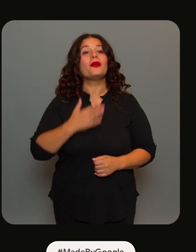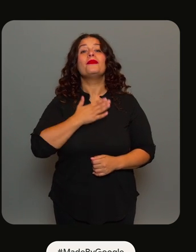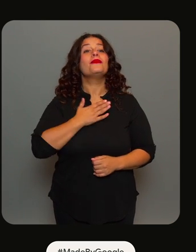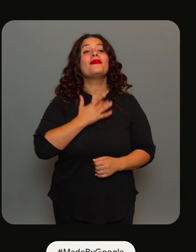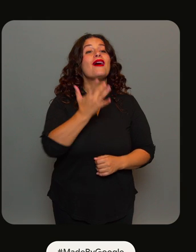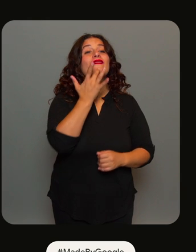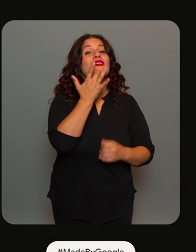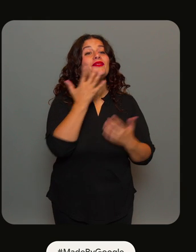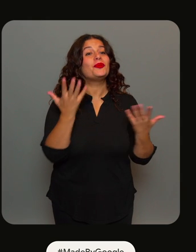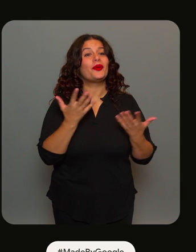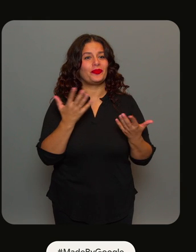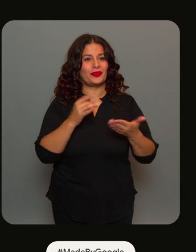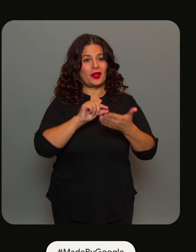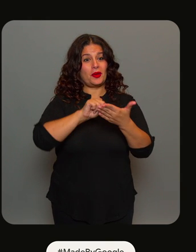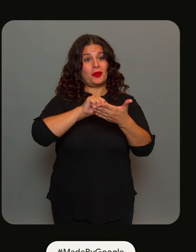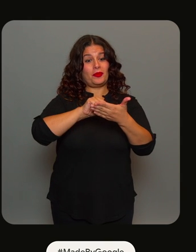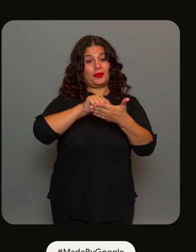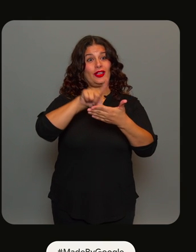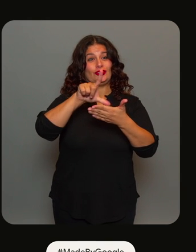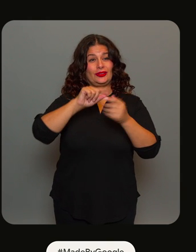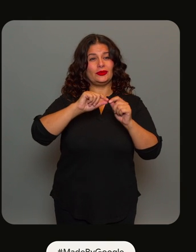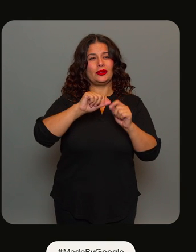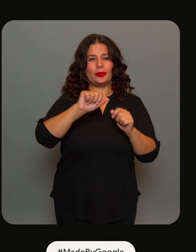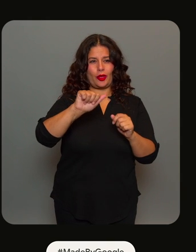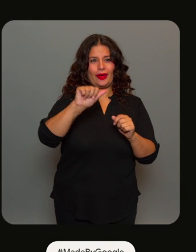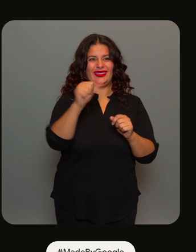Pinch to zoom in to 10x, and Super Res Zoom performs the same